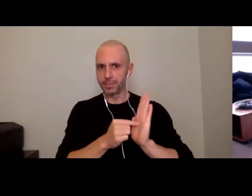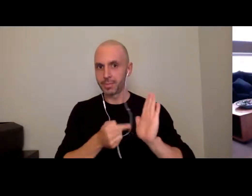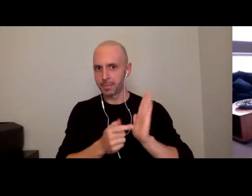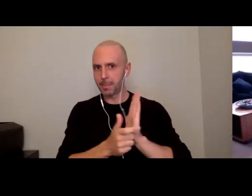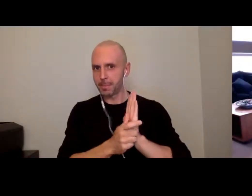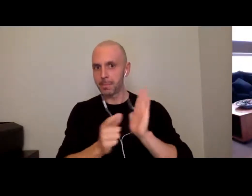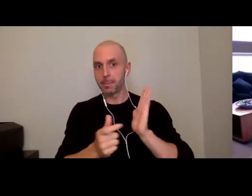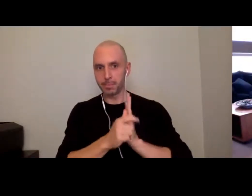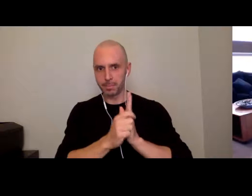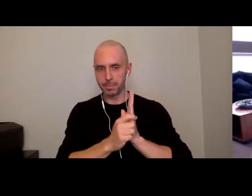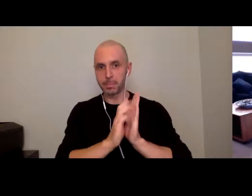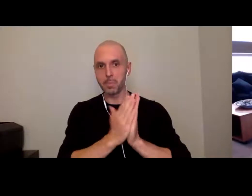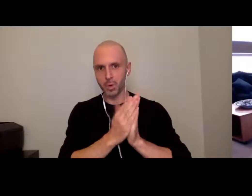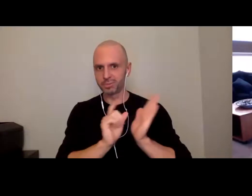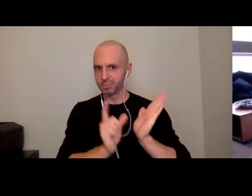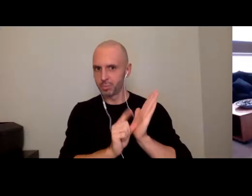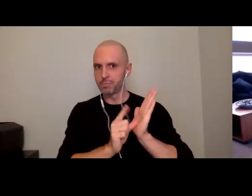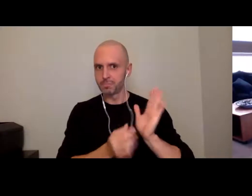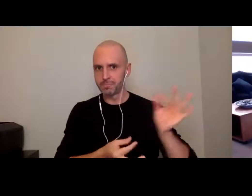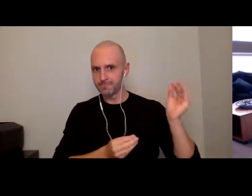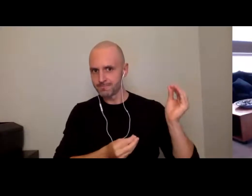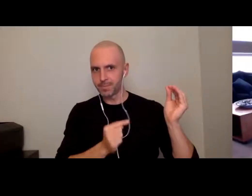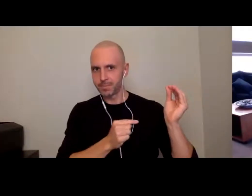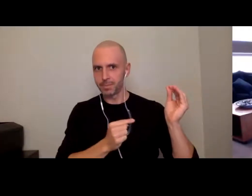and i want to thank of course Ryerson